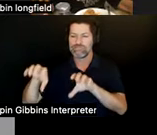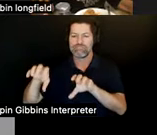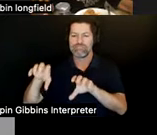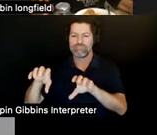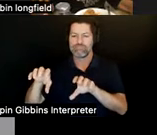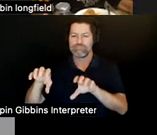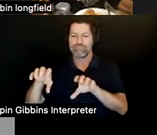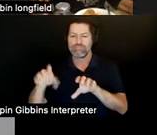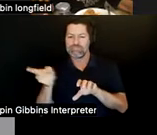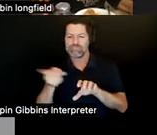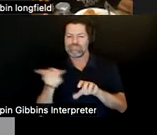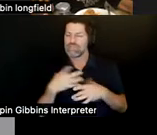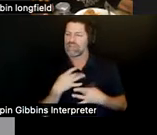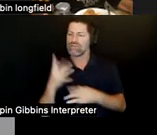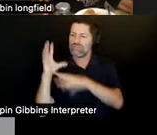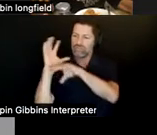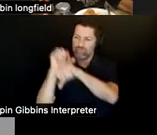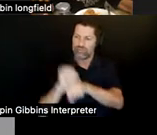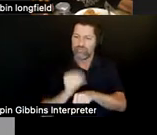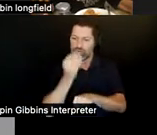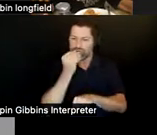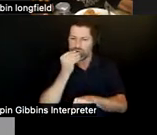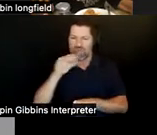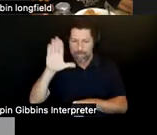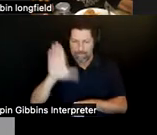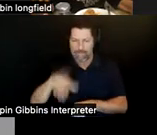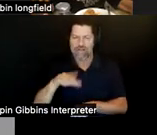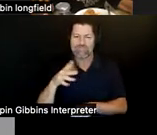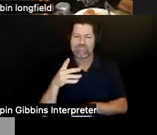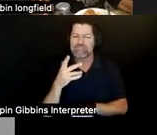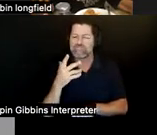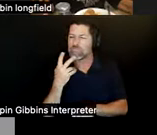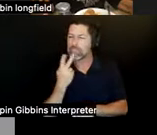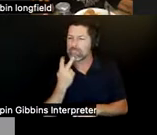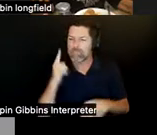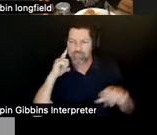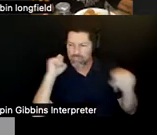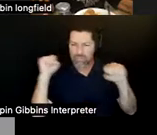are pretty interesting. 19:18:20 This one at the very bottom, which looks kind of hot pink. 19:18:24 This is in Hebrew is called Barbara